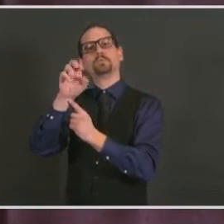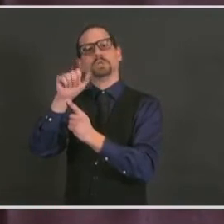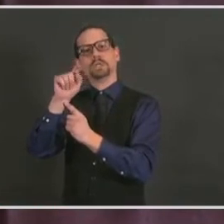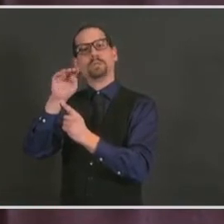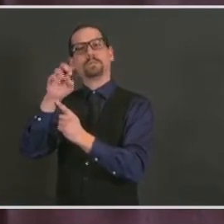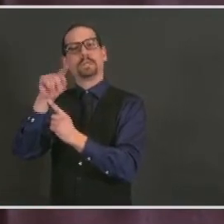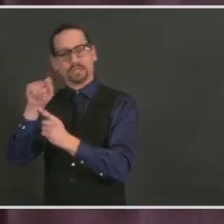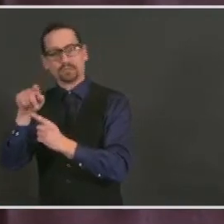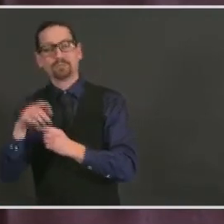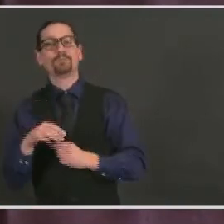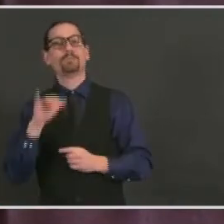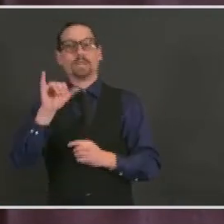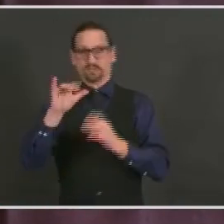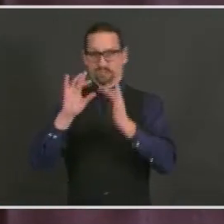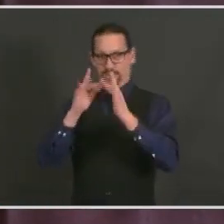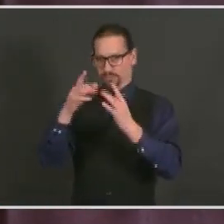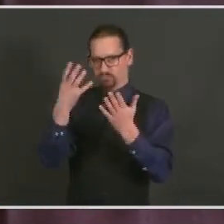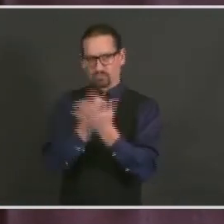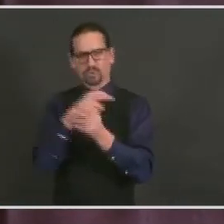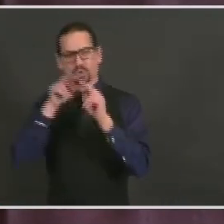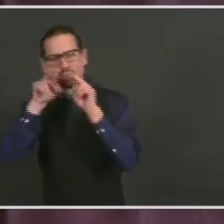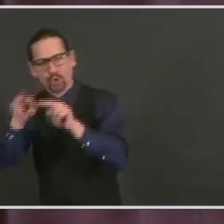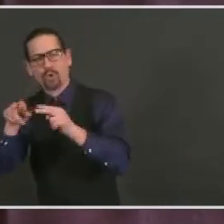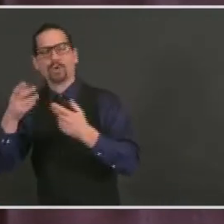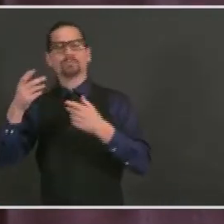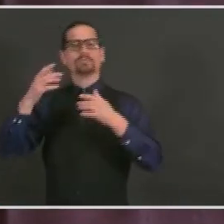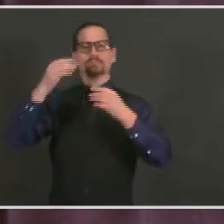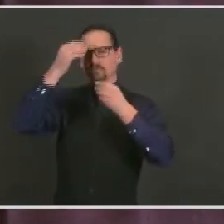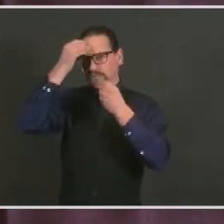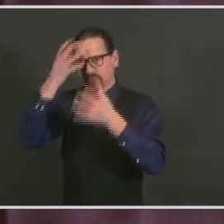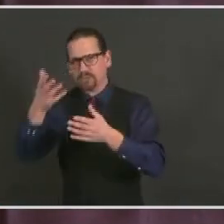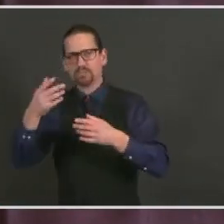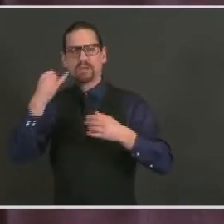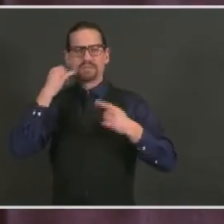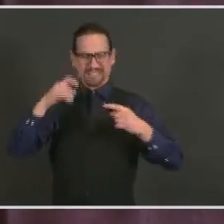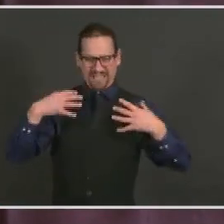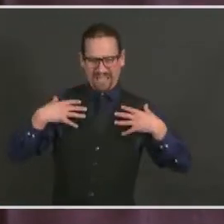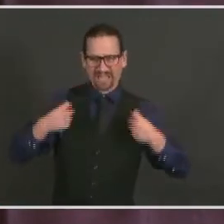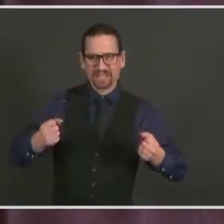IF YOU HAVE AN UNDERLYING HEALTH CONDITION. BECAUSE IF